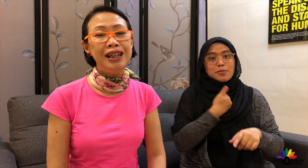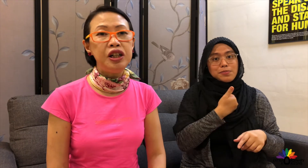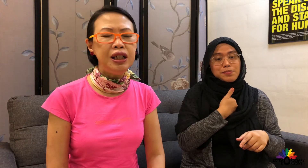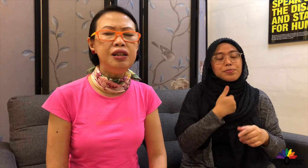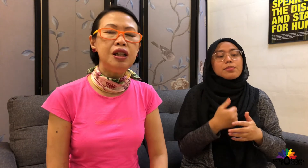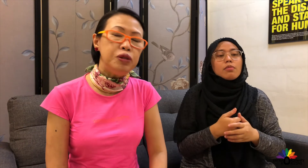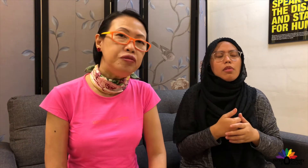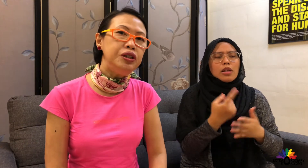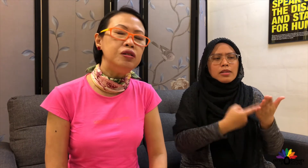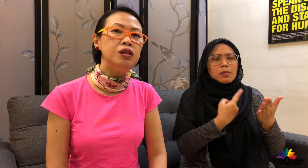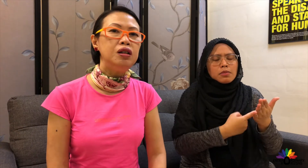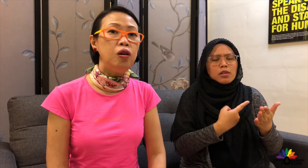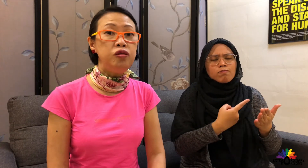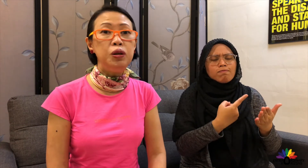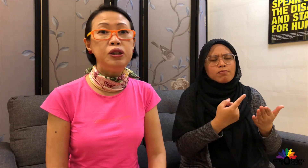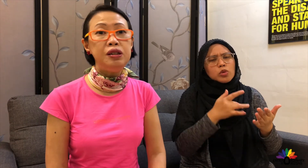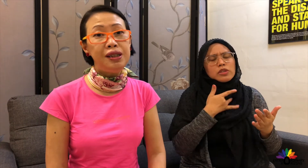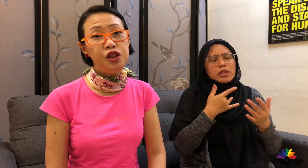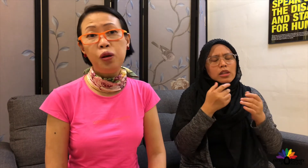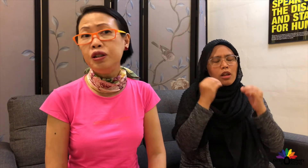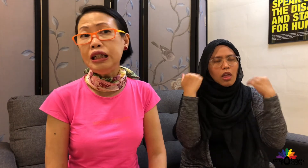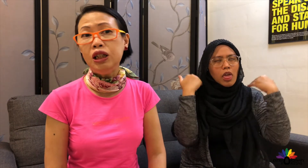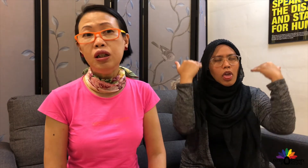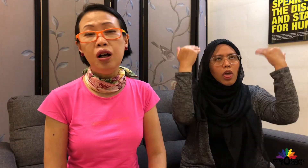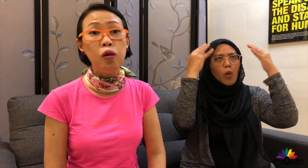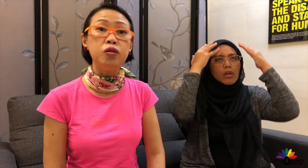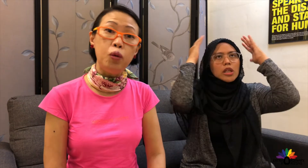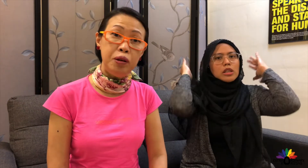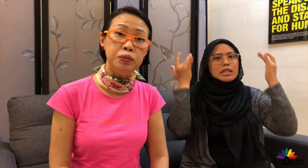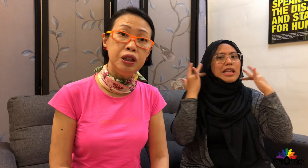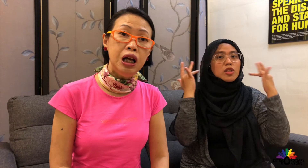there are days that we feel overloaded, sensorially overwhelmed,